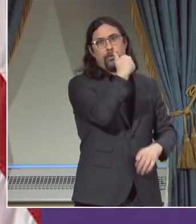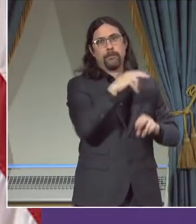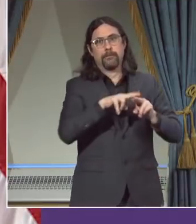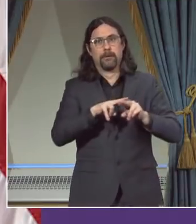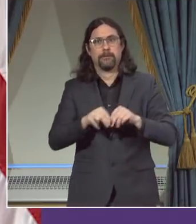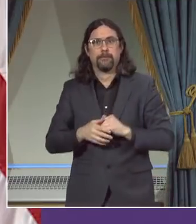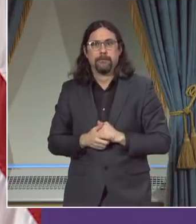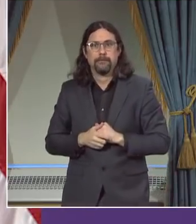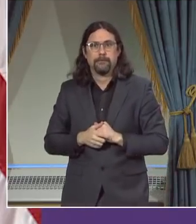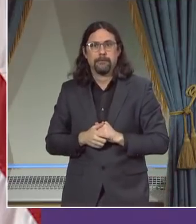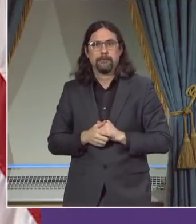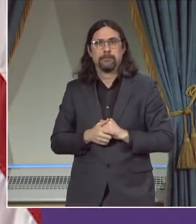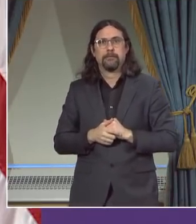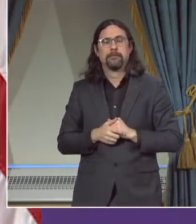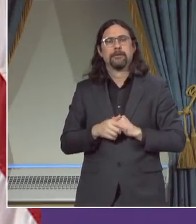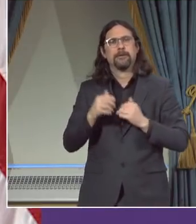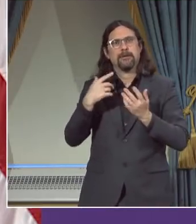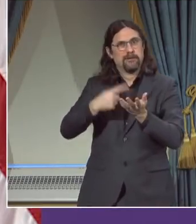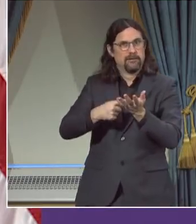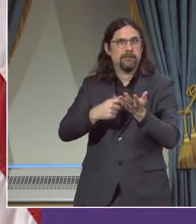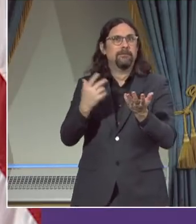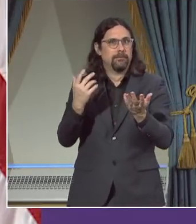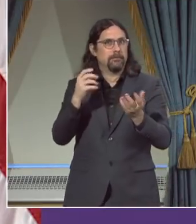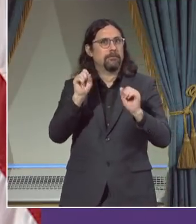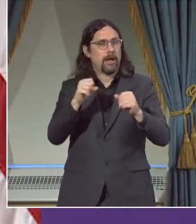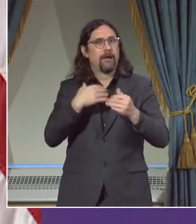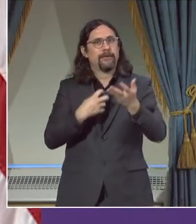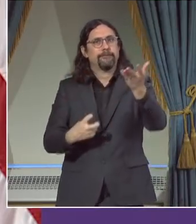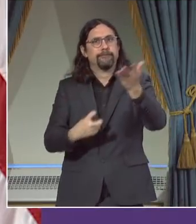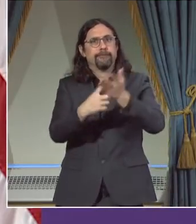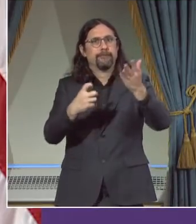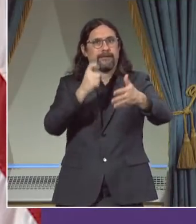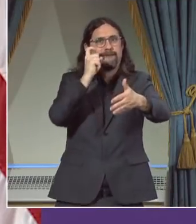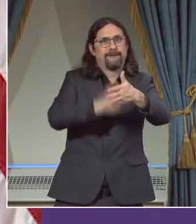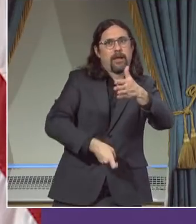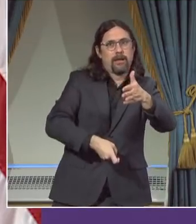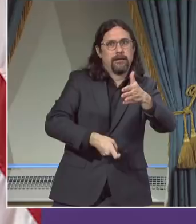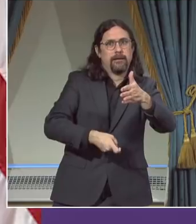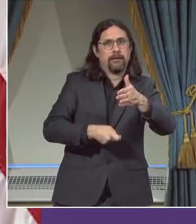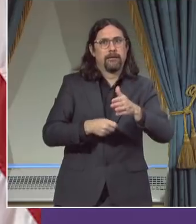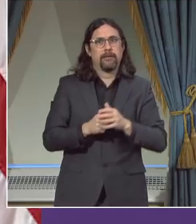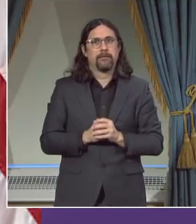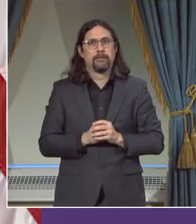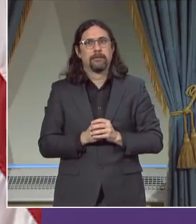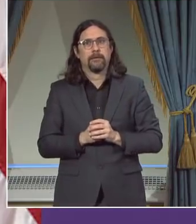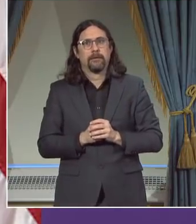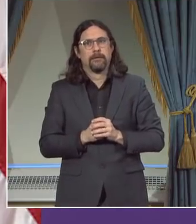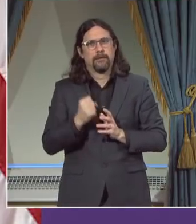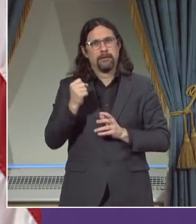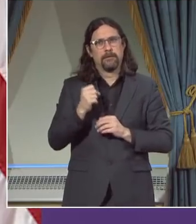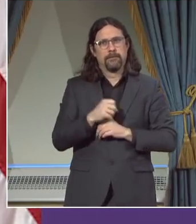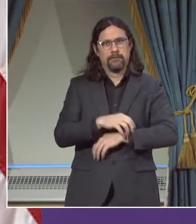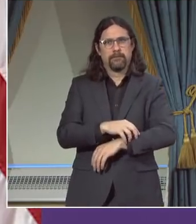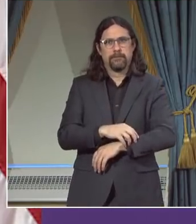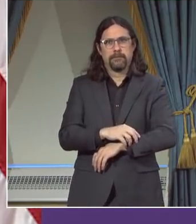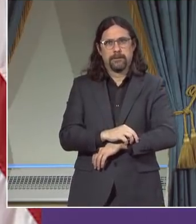MTA HASTO MKAE. ON THE USE OF FINES, I BELIEVE -- WE SAID IT WITH